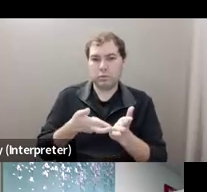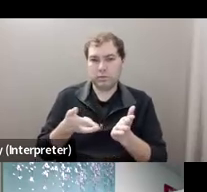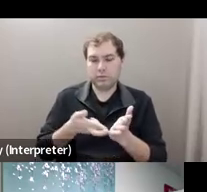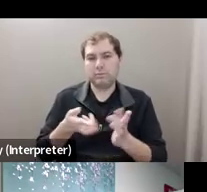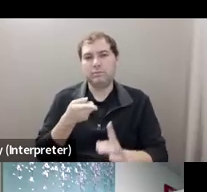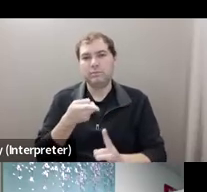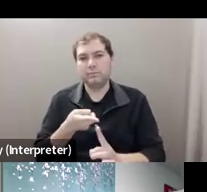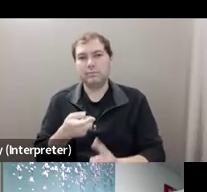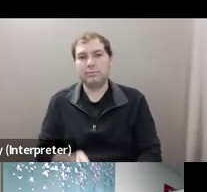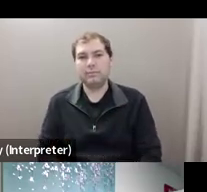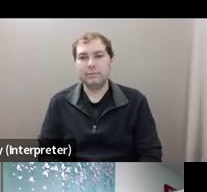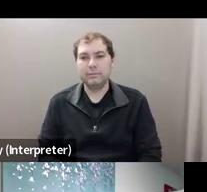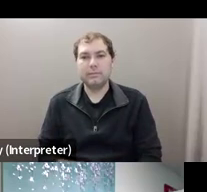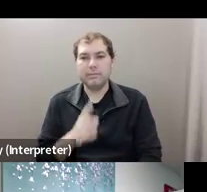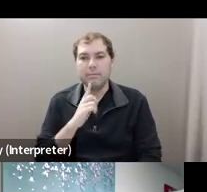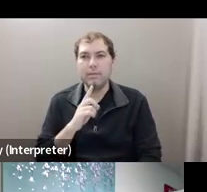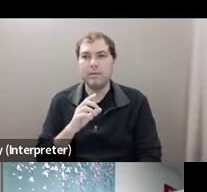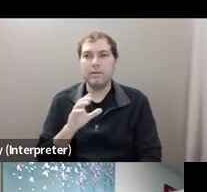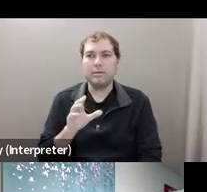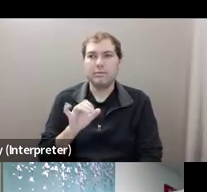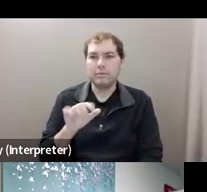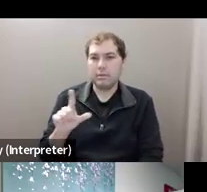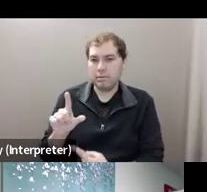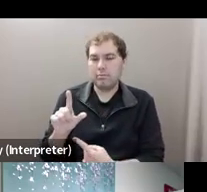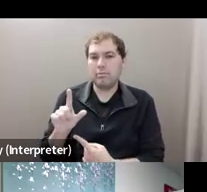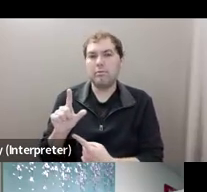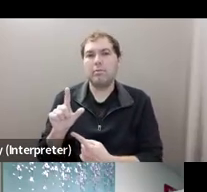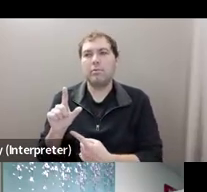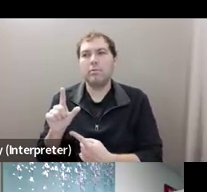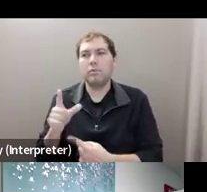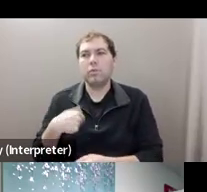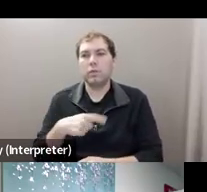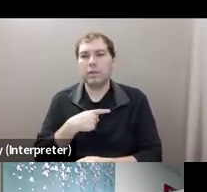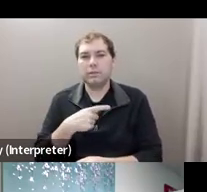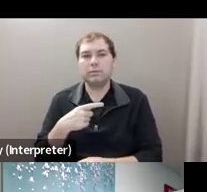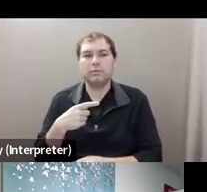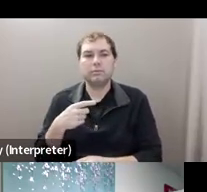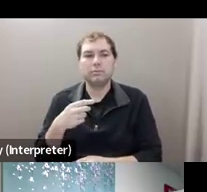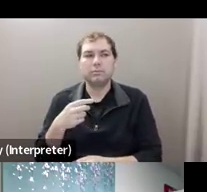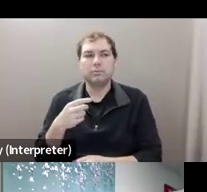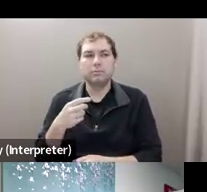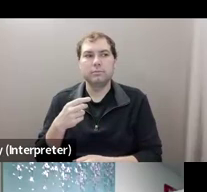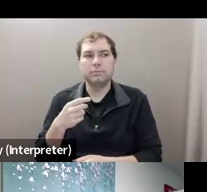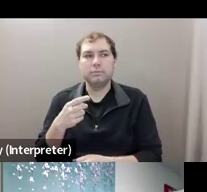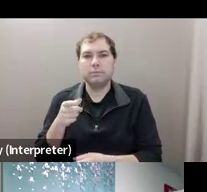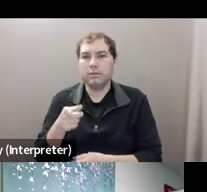17036717673: as centers for independent living we should. 17036717673: Those are some of the basic things